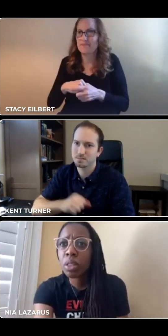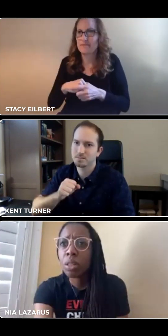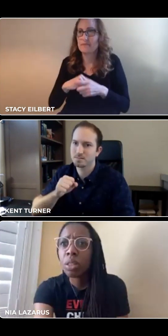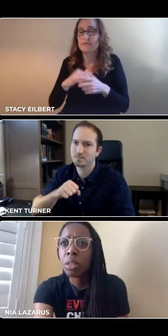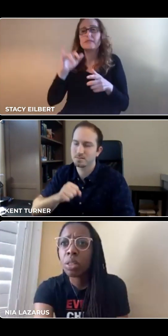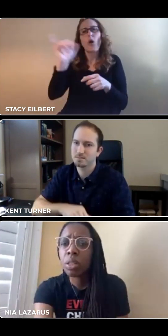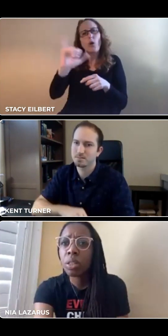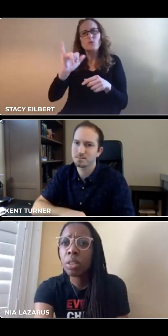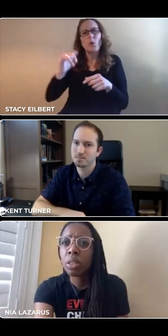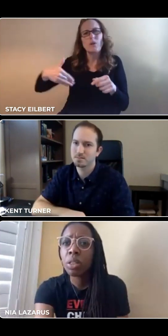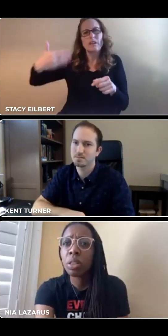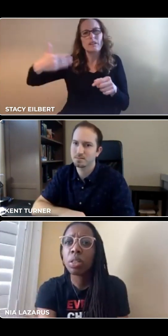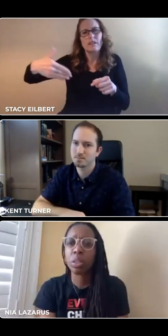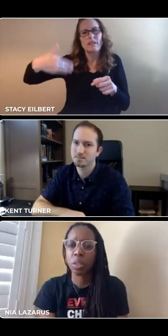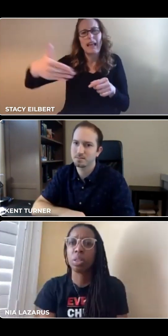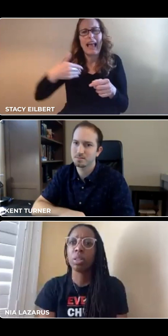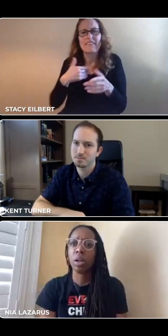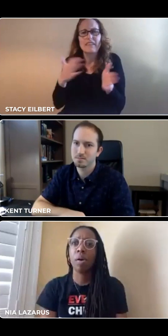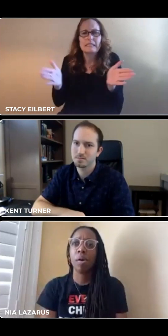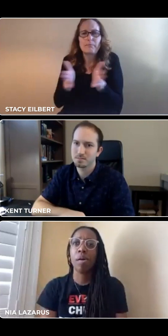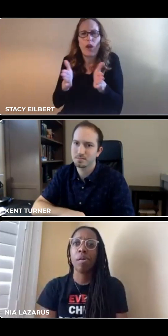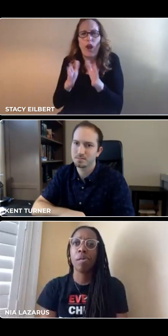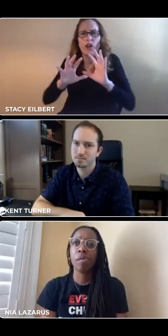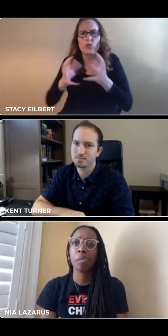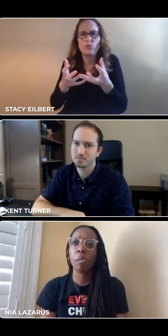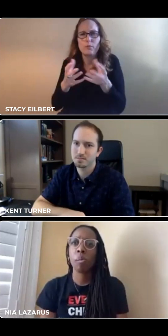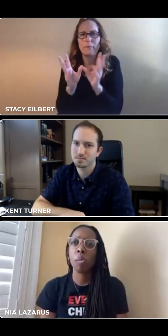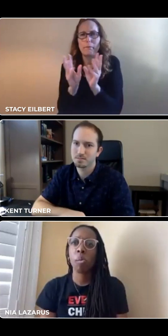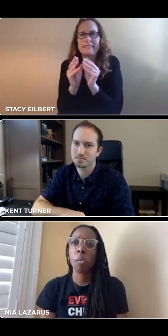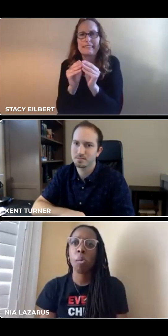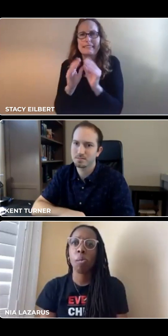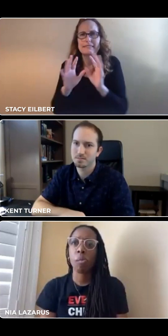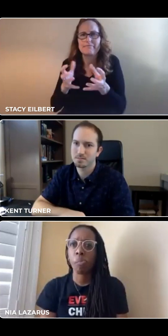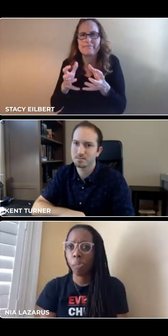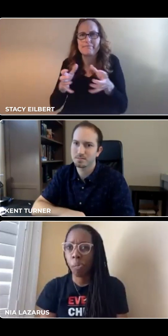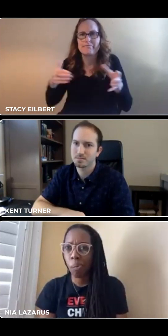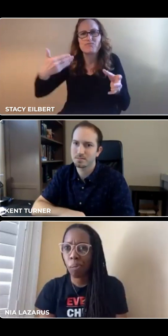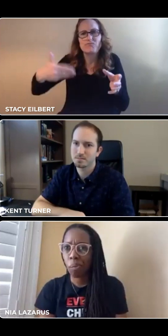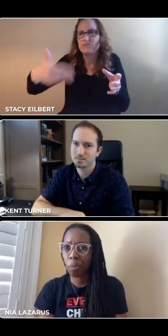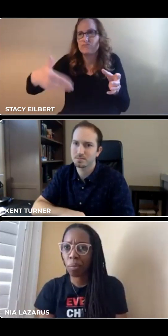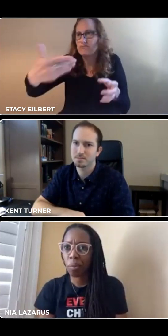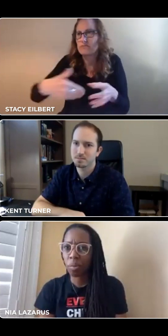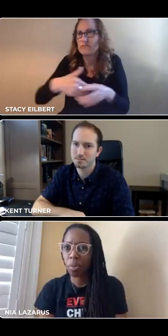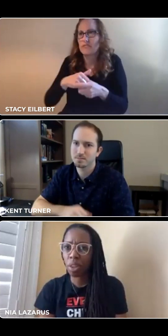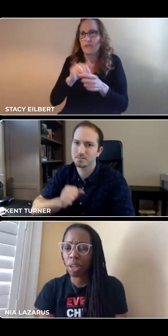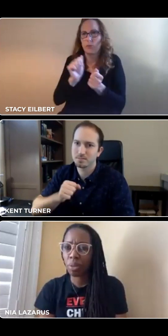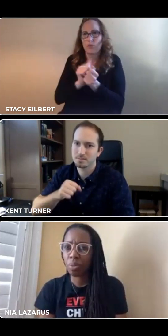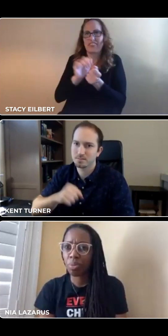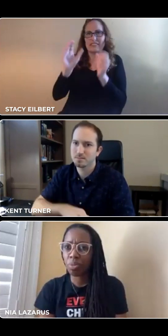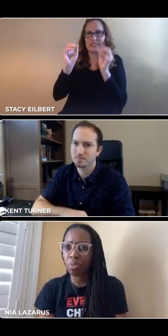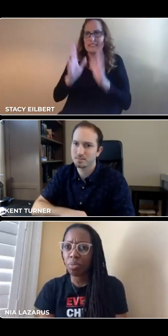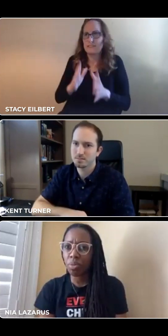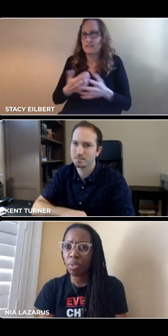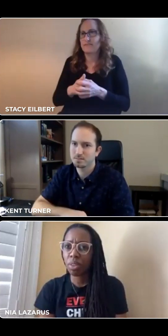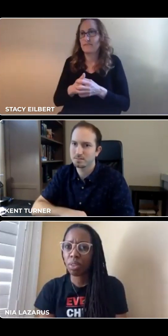day-to-day, which will really help these students. And, also, have frequent small group meetings